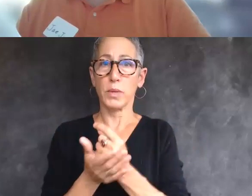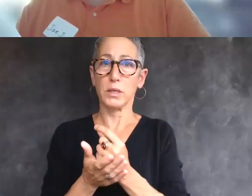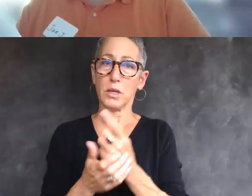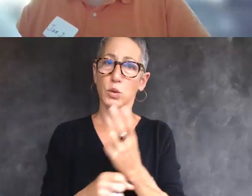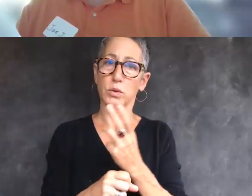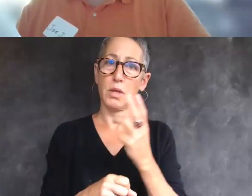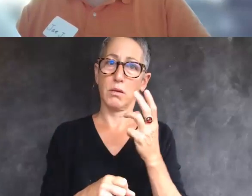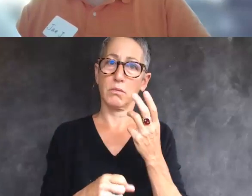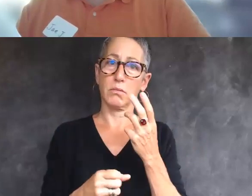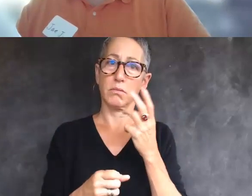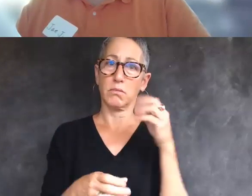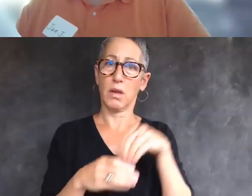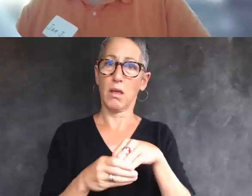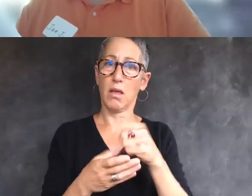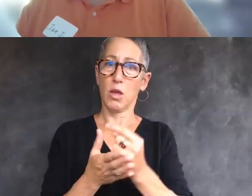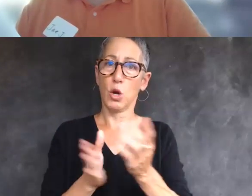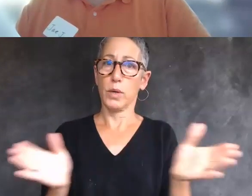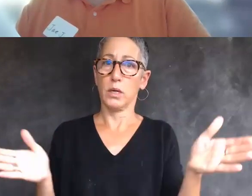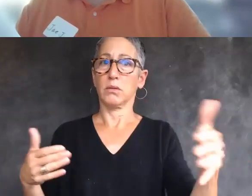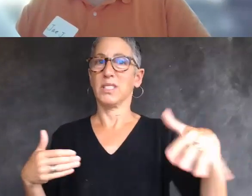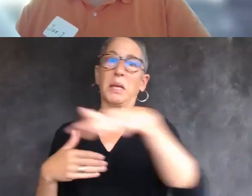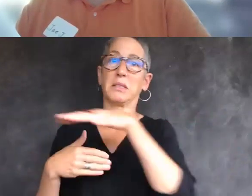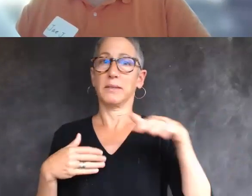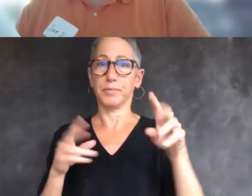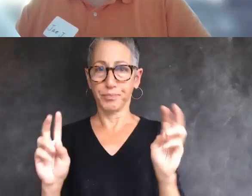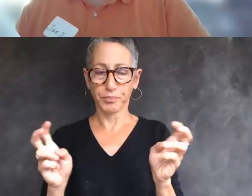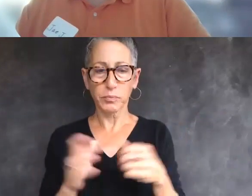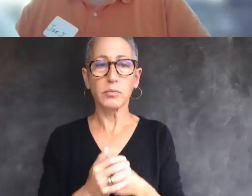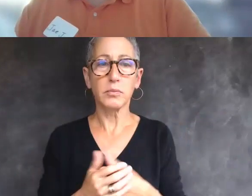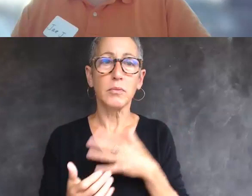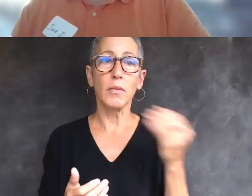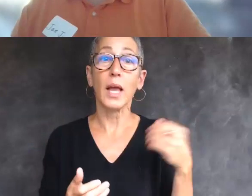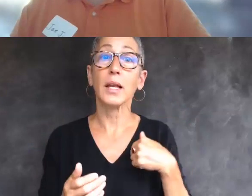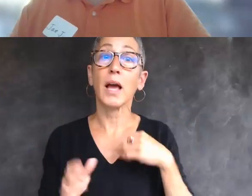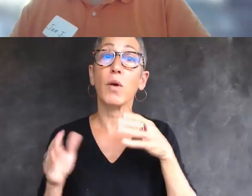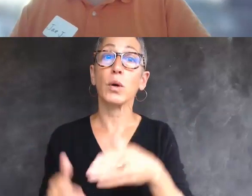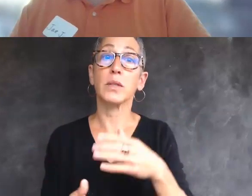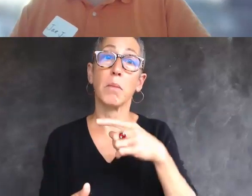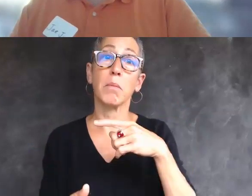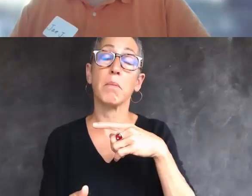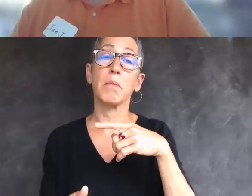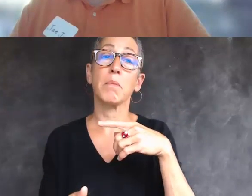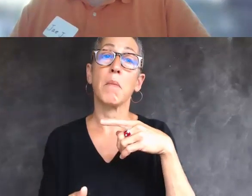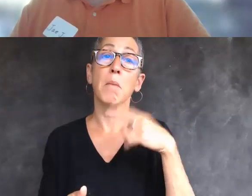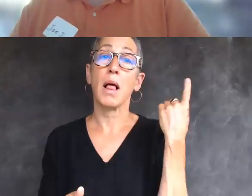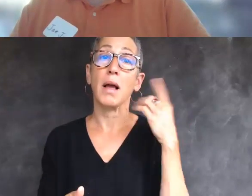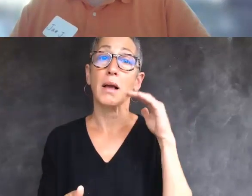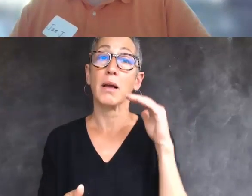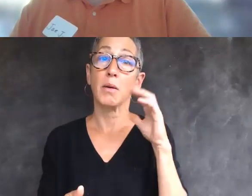for accessibility and a lot of my focus is on Black men and boys. I work a couple of days a week at incarcerated spaces, mostly